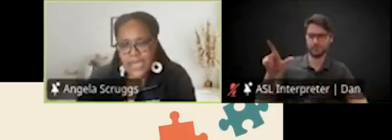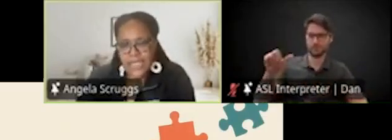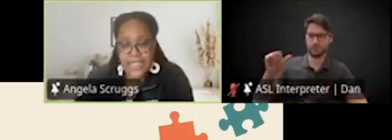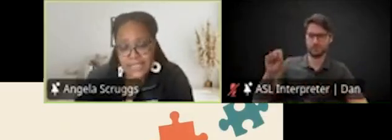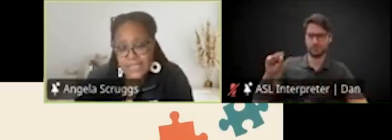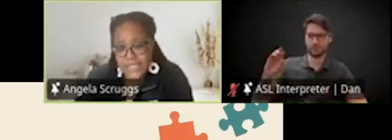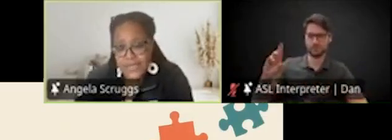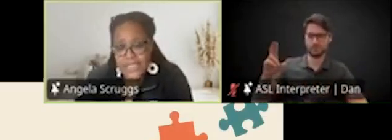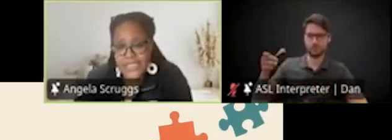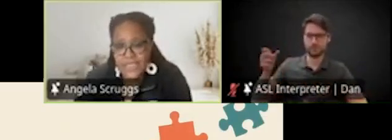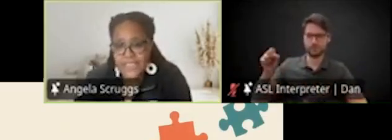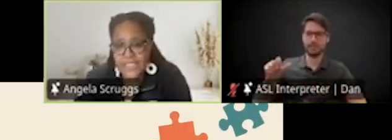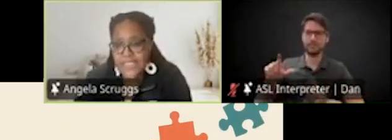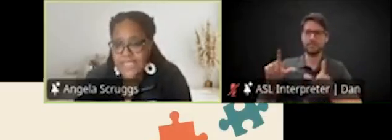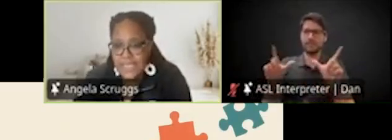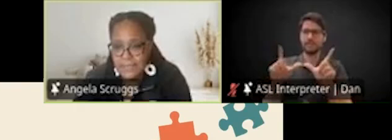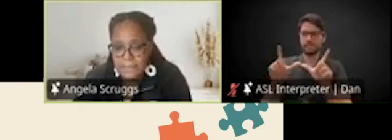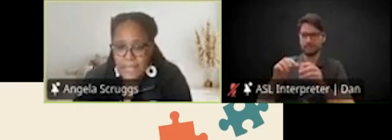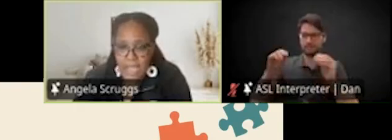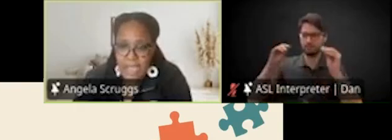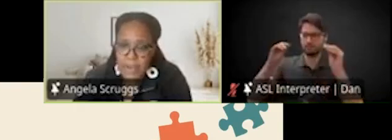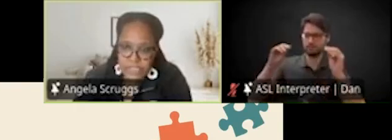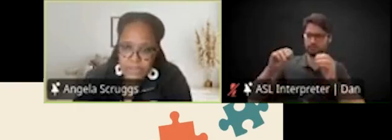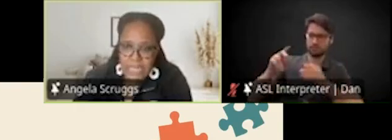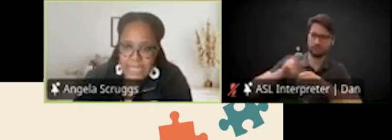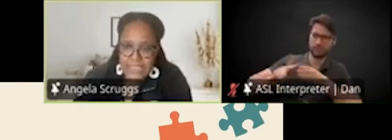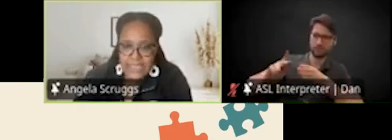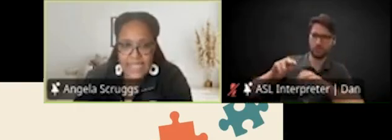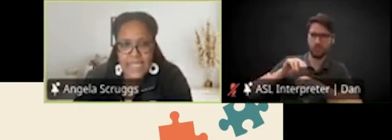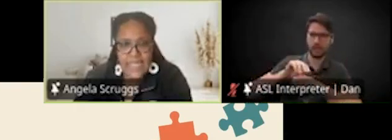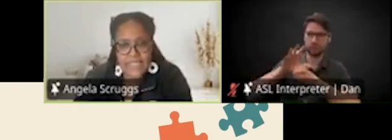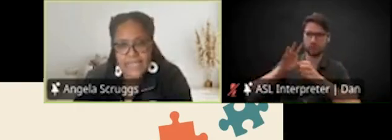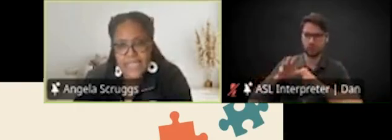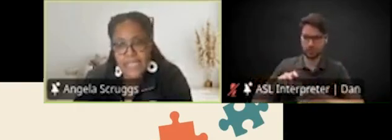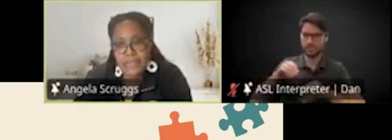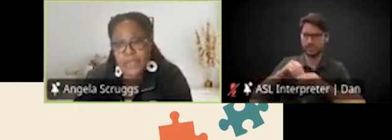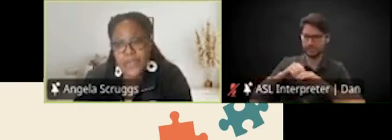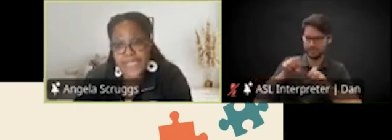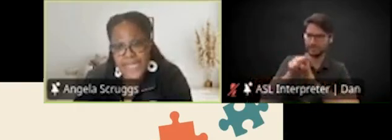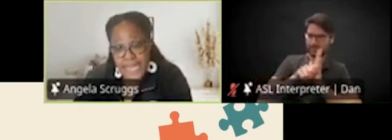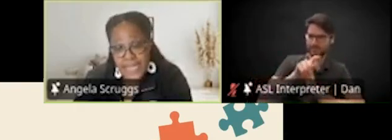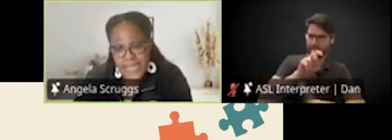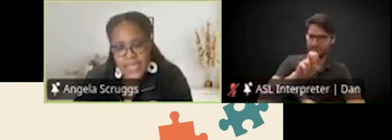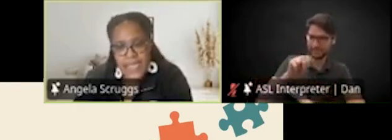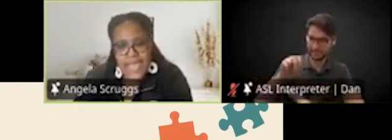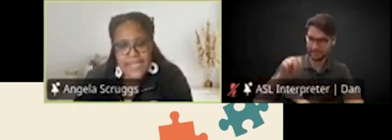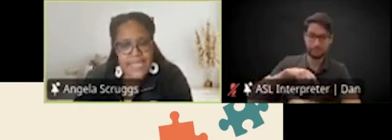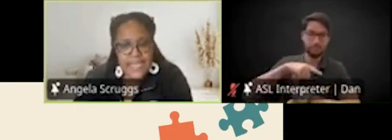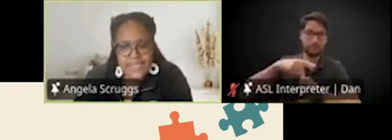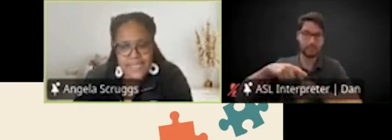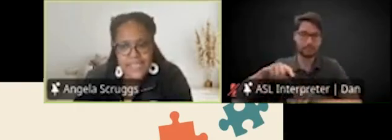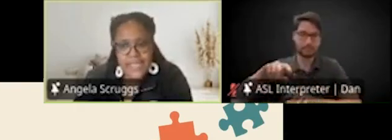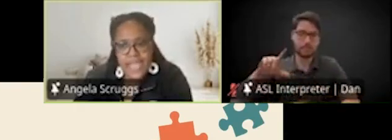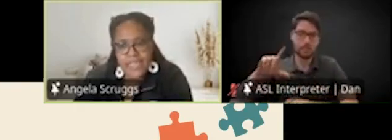uh... licensed here in the state of Tennessee. I'm also licensed in the states of Louisiana and Texas,